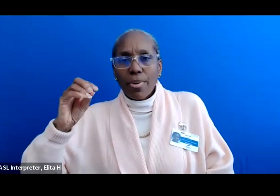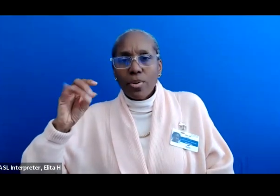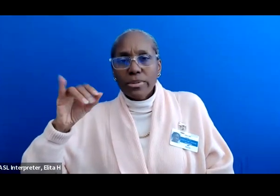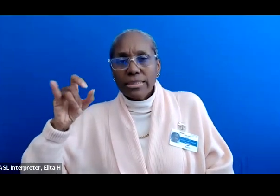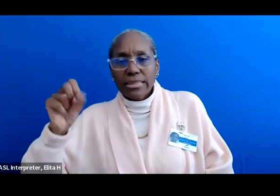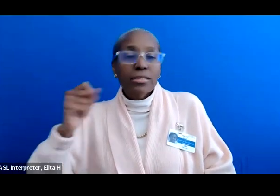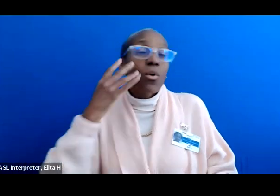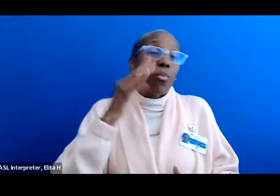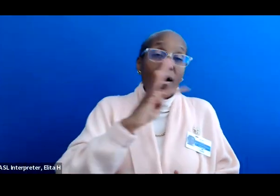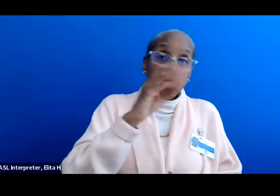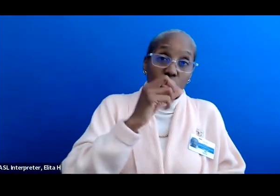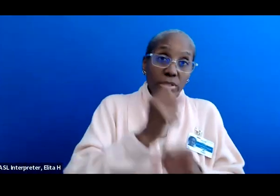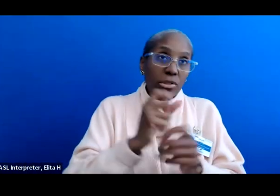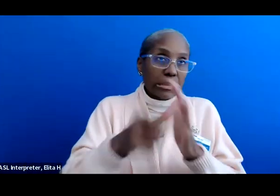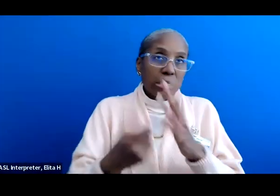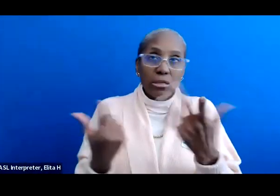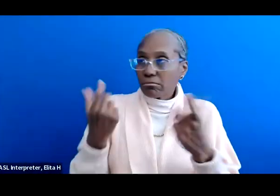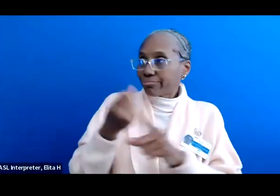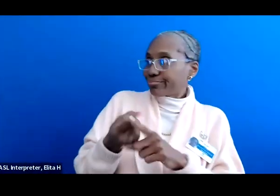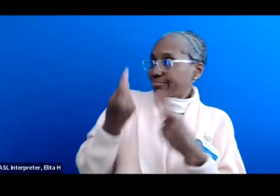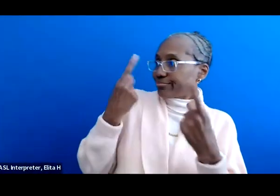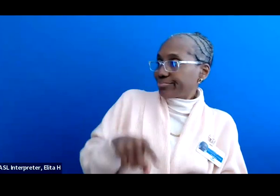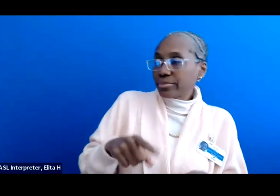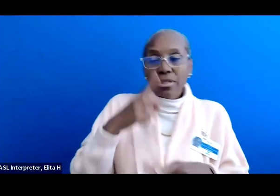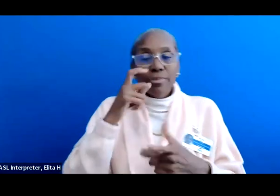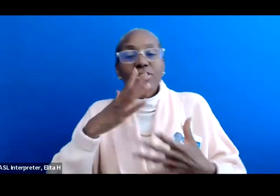Well, it's probably something to do with aging and your body's changing.